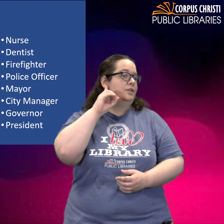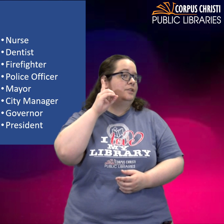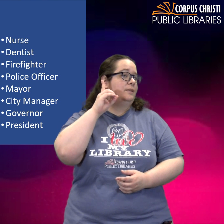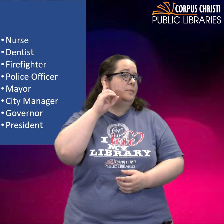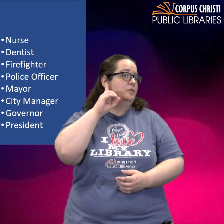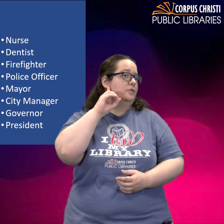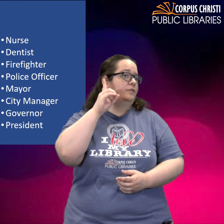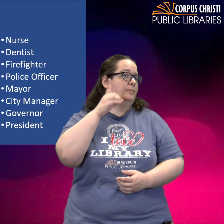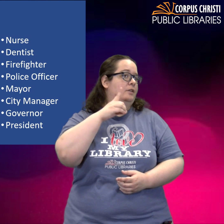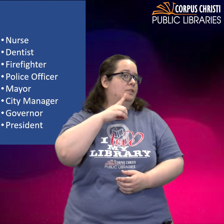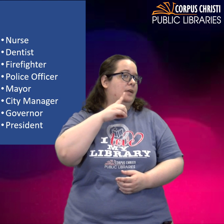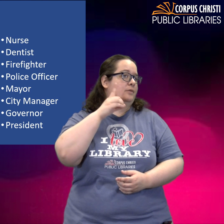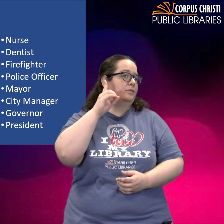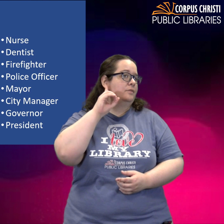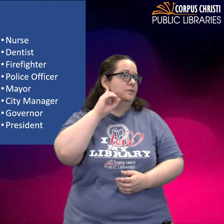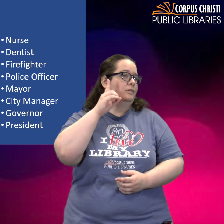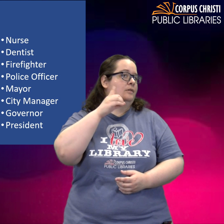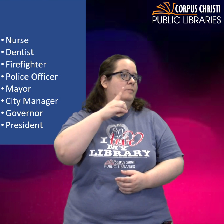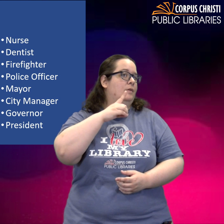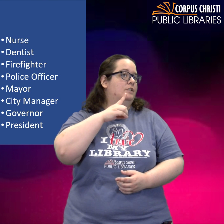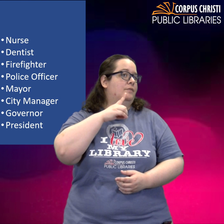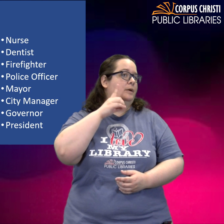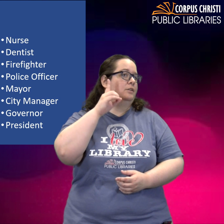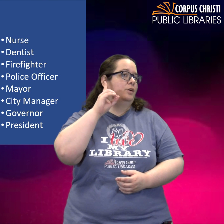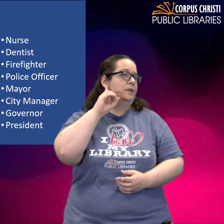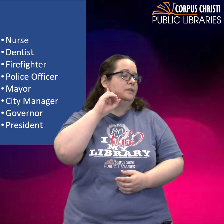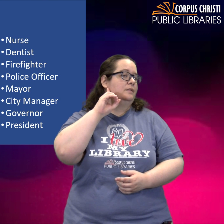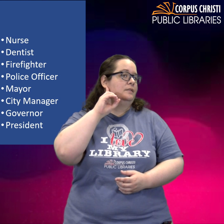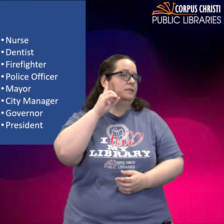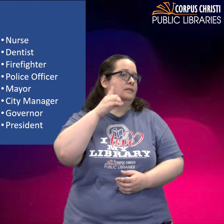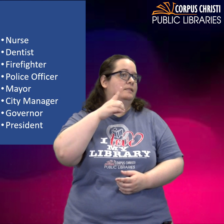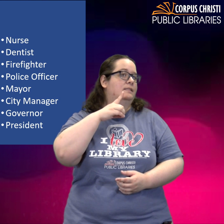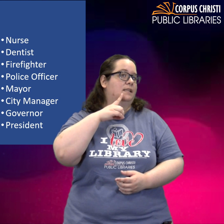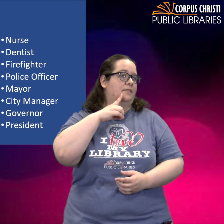also see people go from ear to mouth, but whichever way they're going, Deaf.